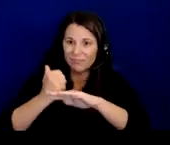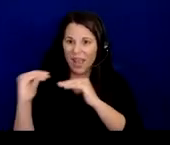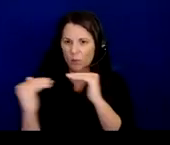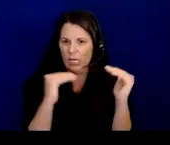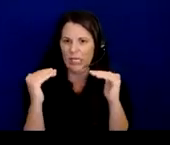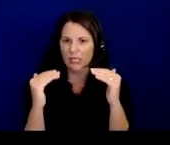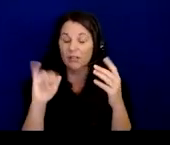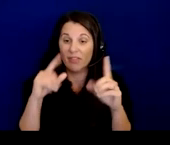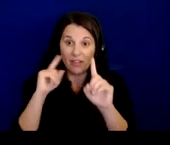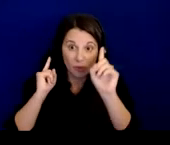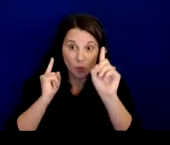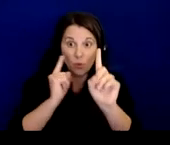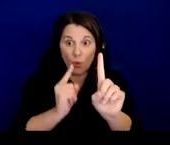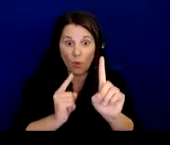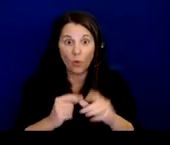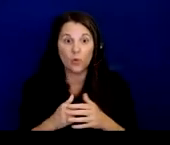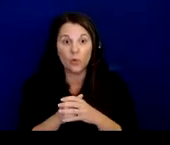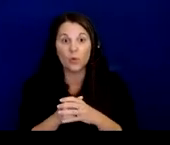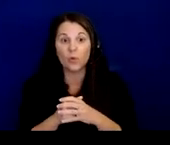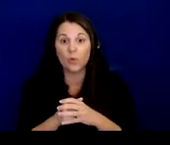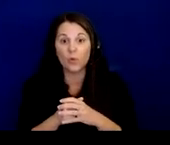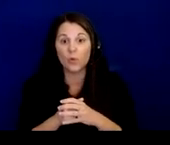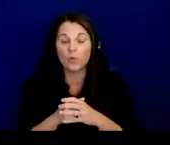should be making actual change, right?